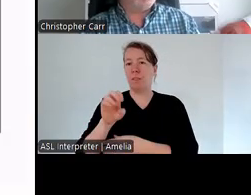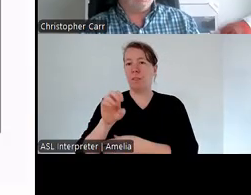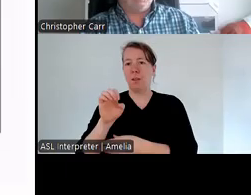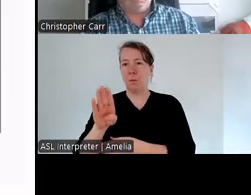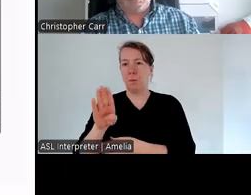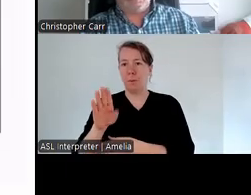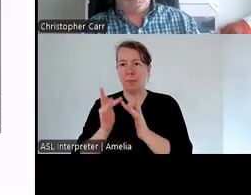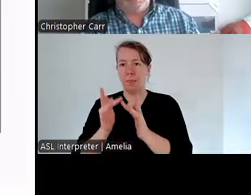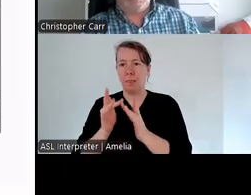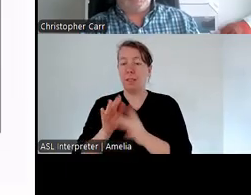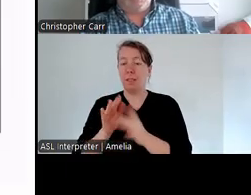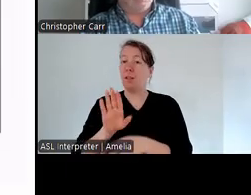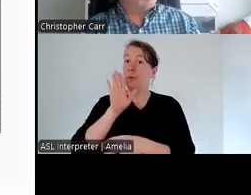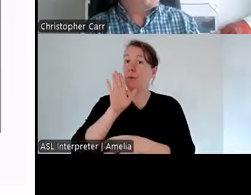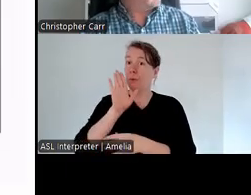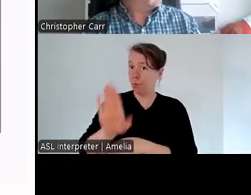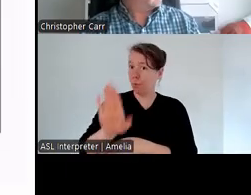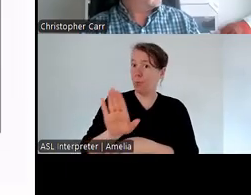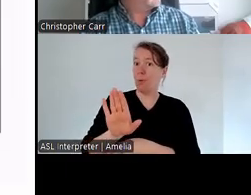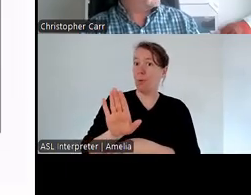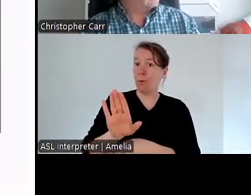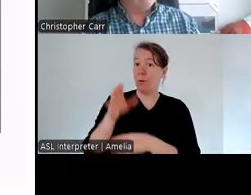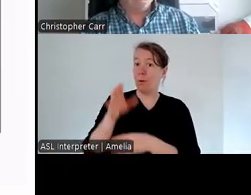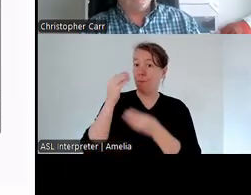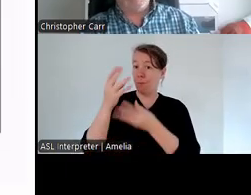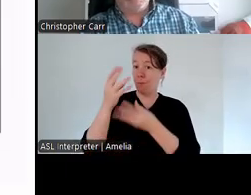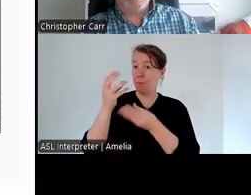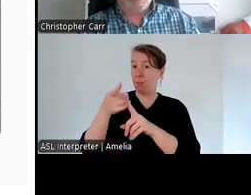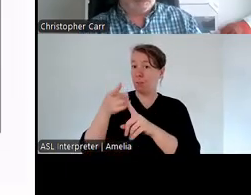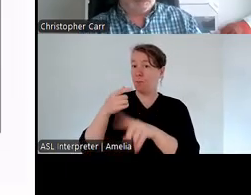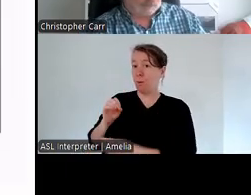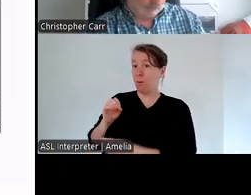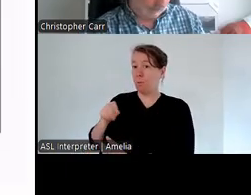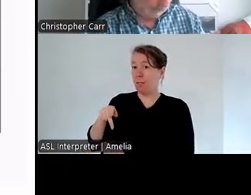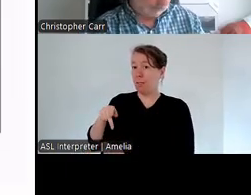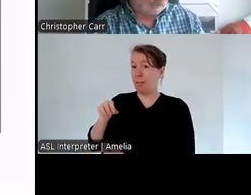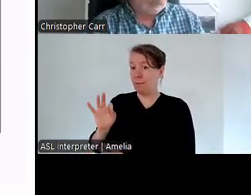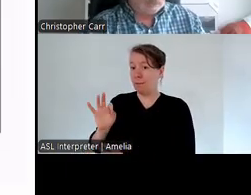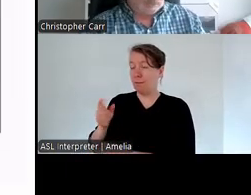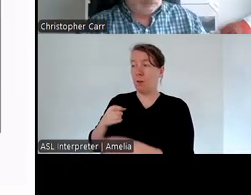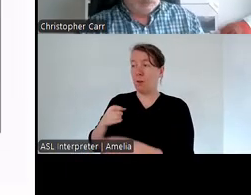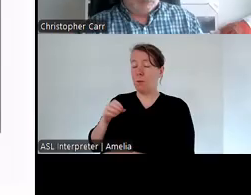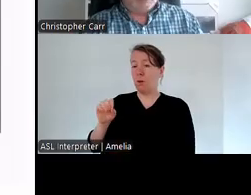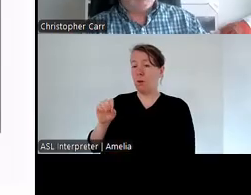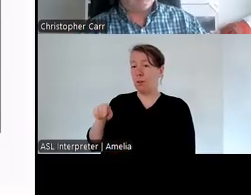your metadata from the .opf file or from the ONIX feed and then see what it's going